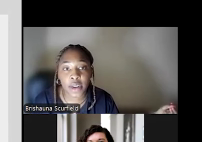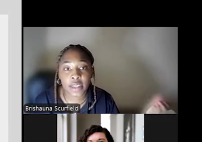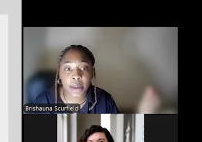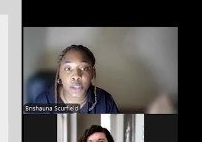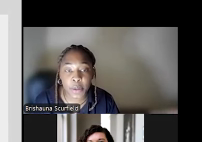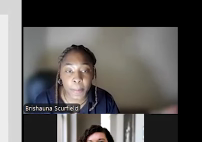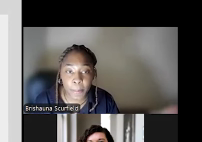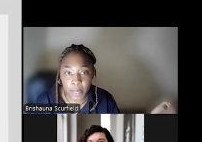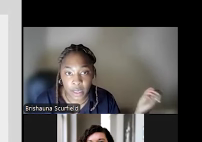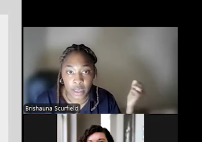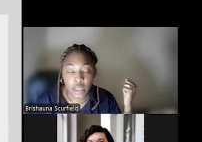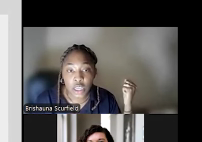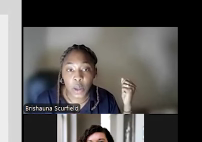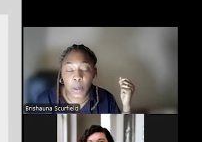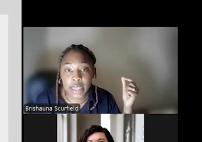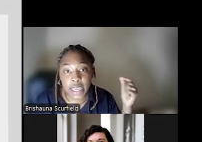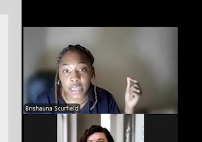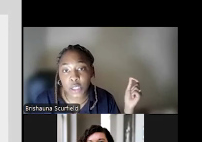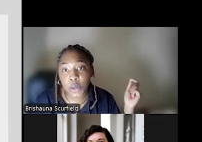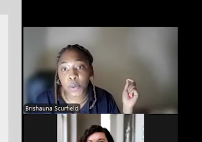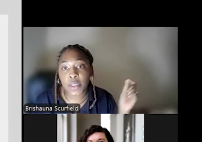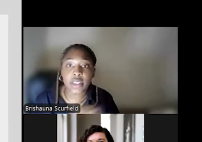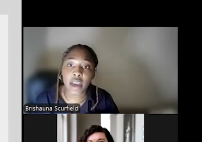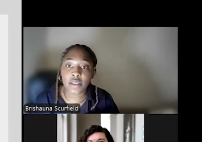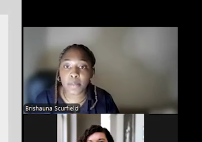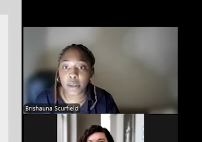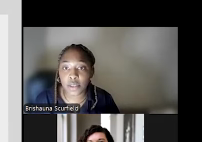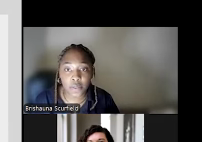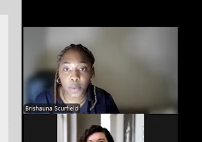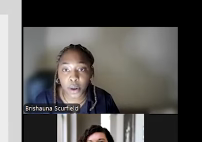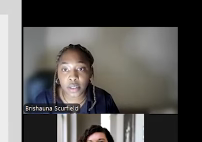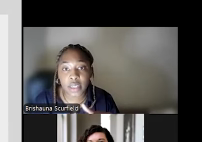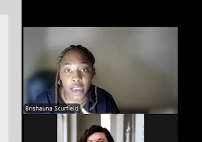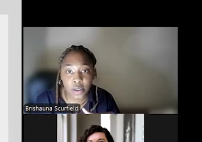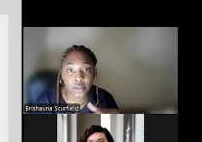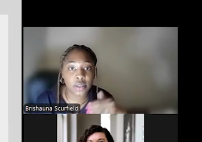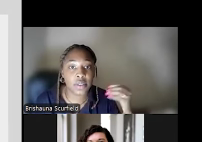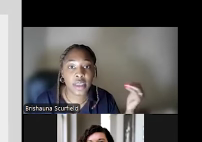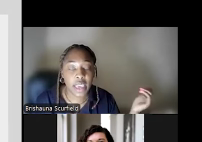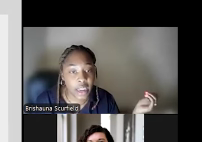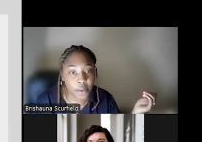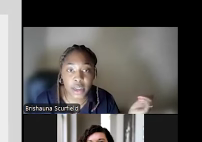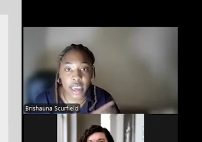it is that I'm doing. So, let's get into the styles of Microsoft Word. Titles, heading one,